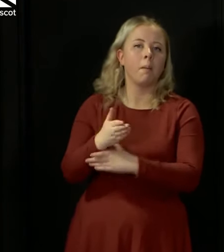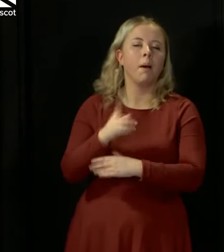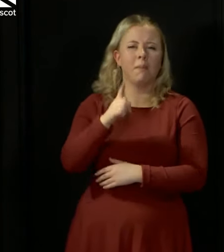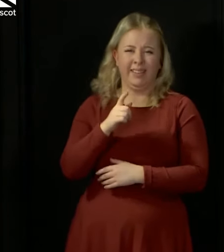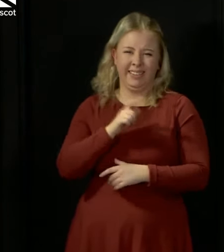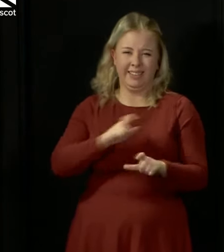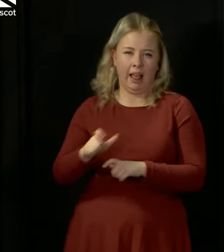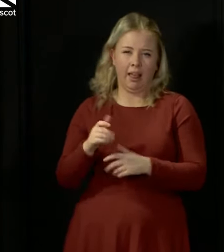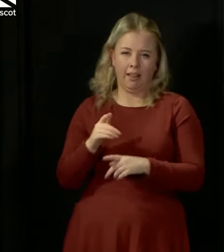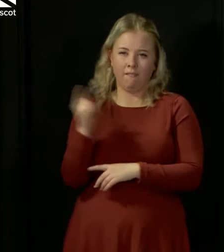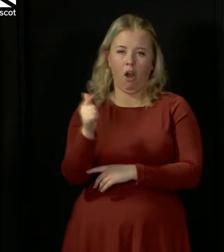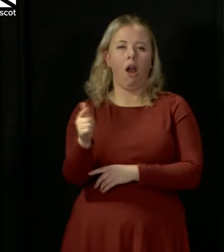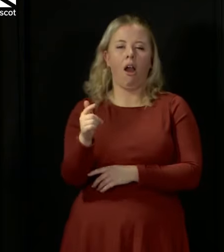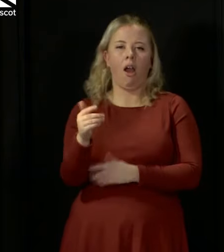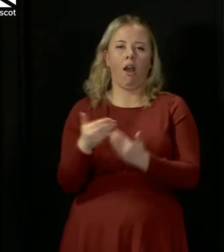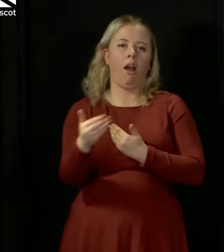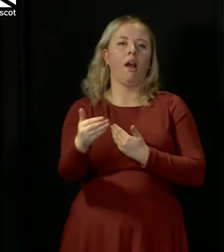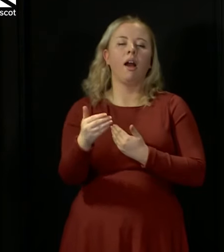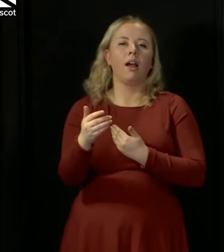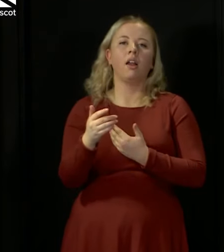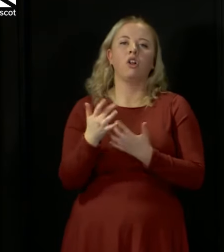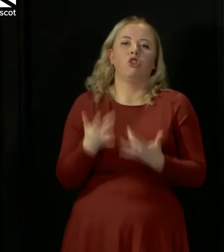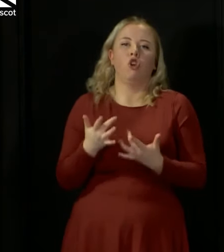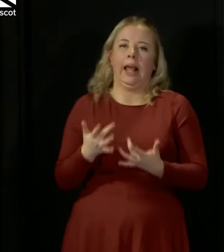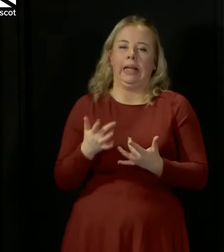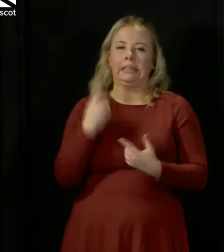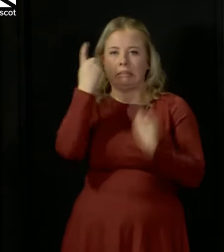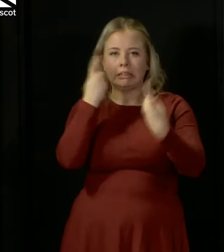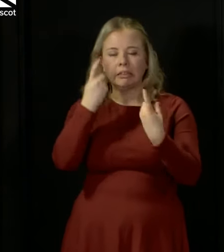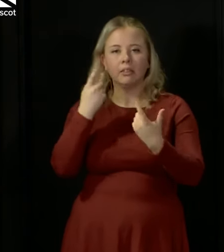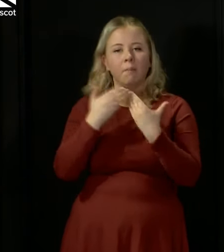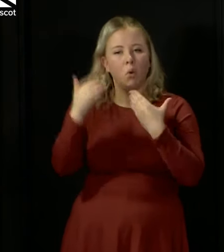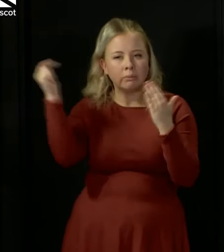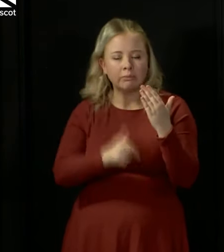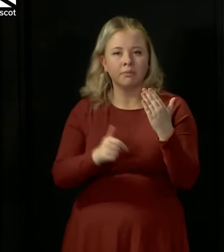away so I don't think we should get to that point before we need to. And, you know, it